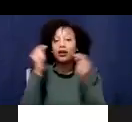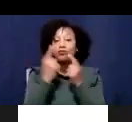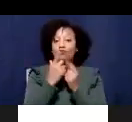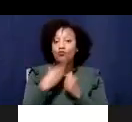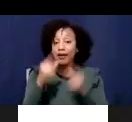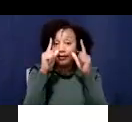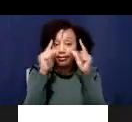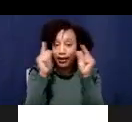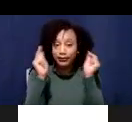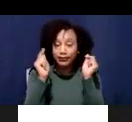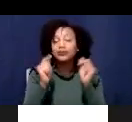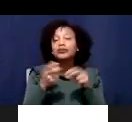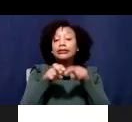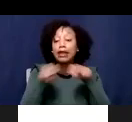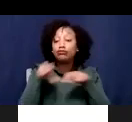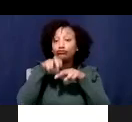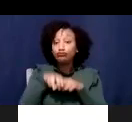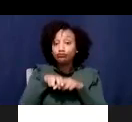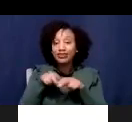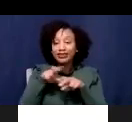with a Springboard for the Arts sign behind her.